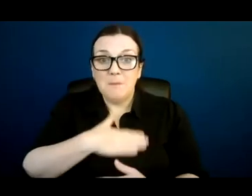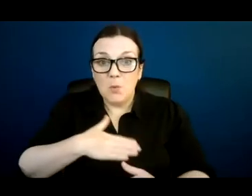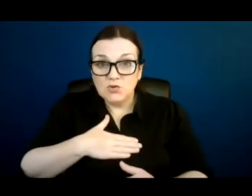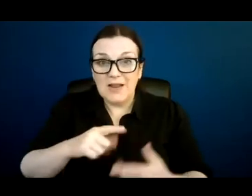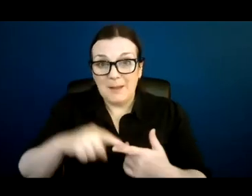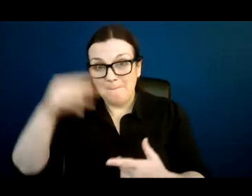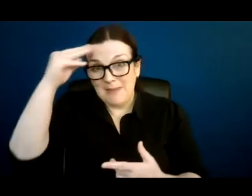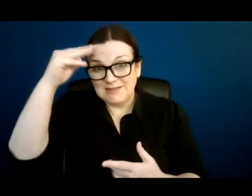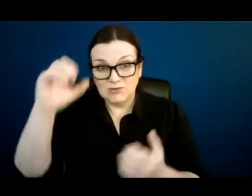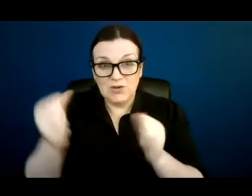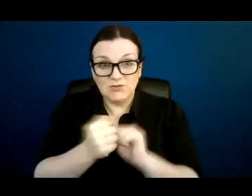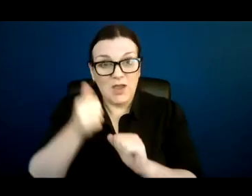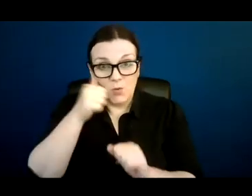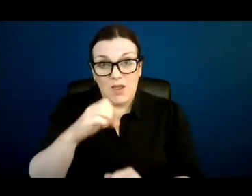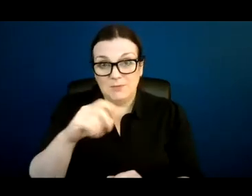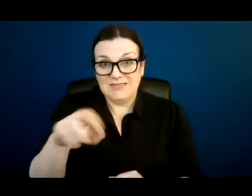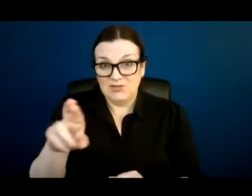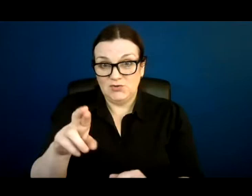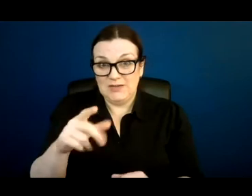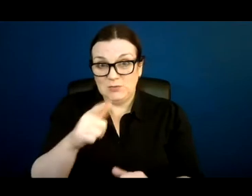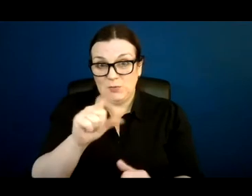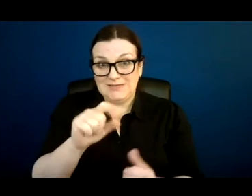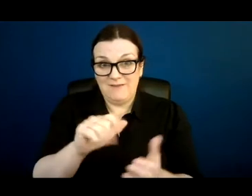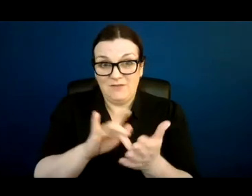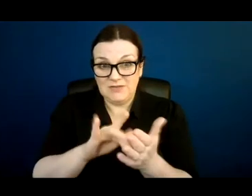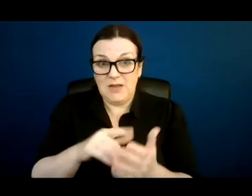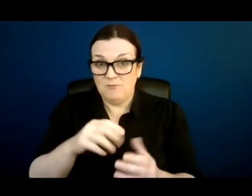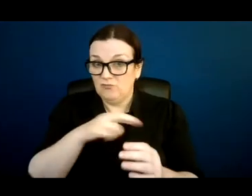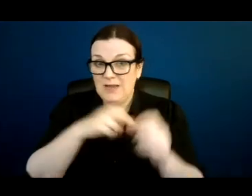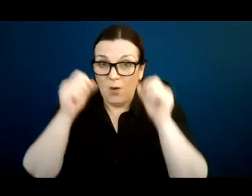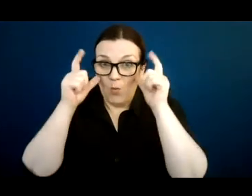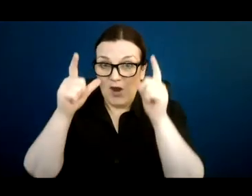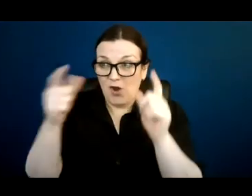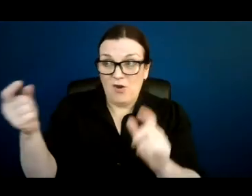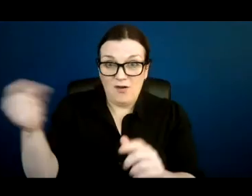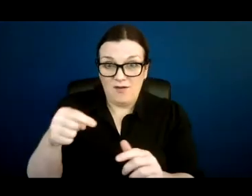solicitor in 2015 and I had a very conscious that this act was coming in, so since then